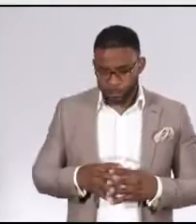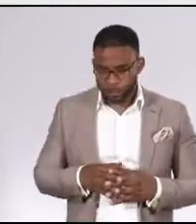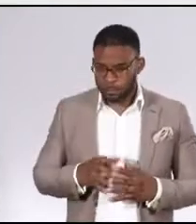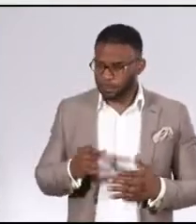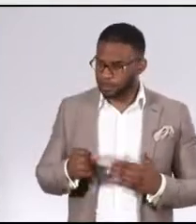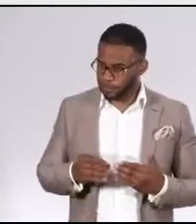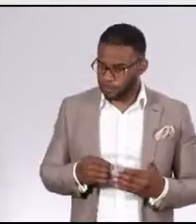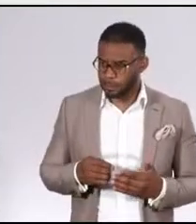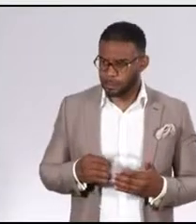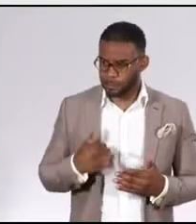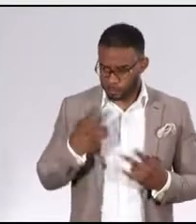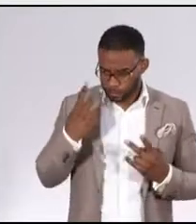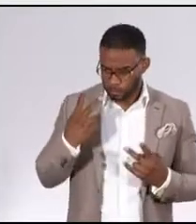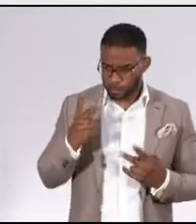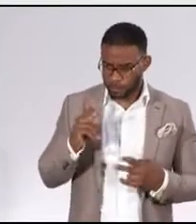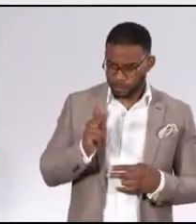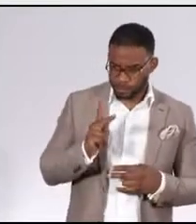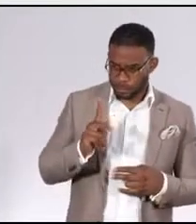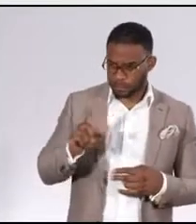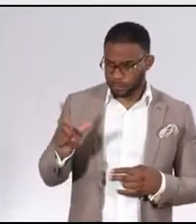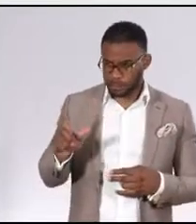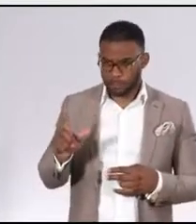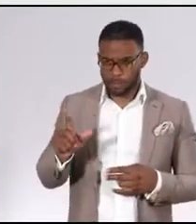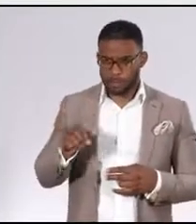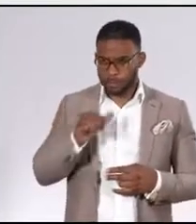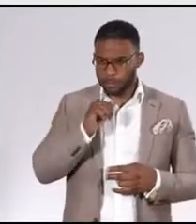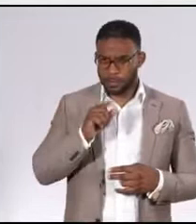I'm seeing k and l not being, a surprise.